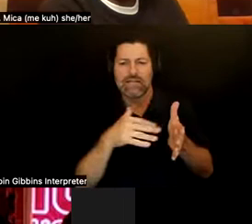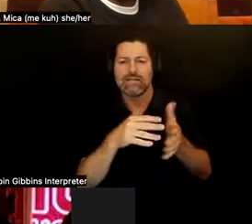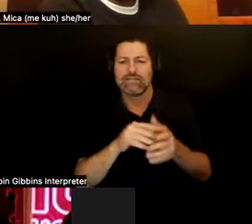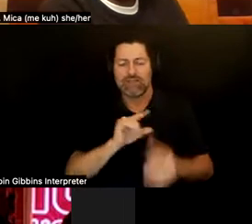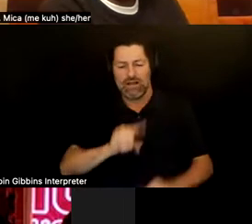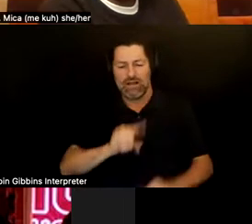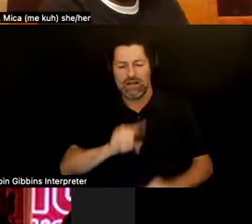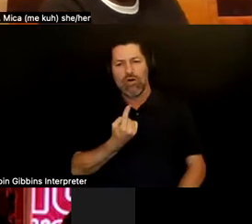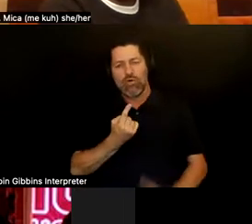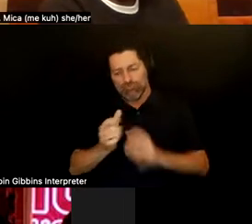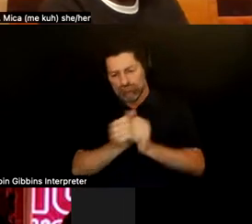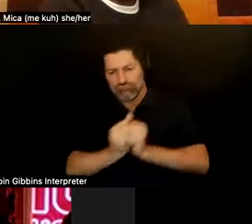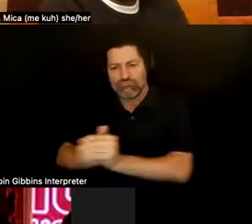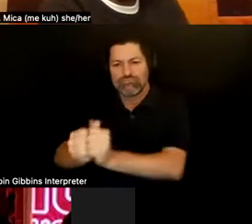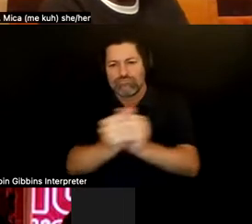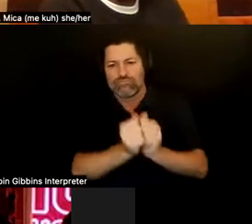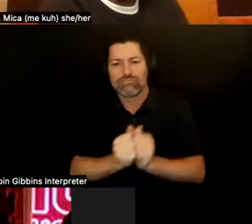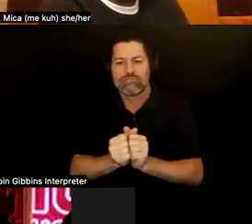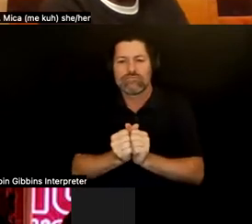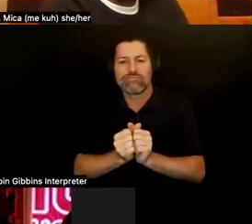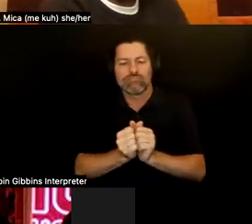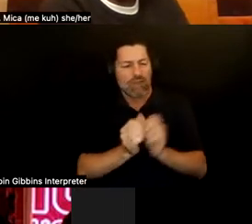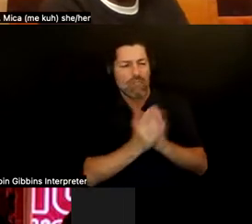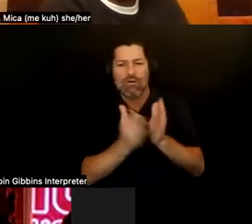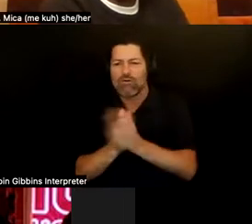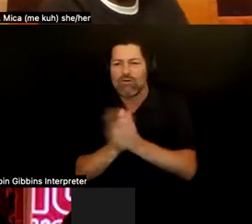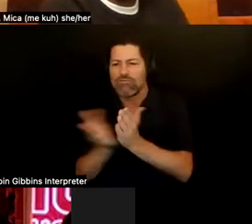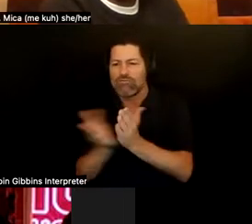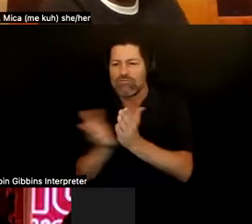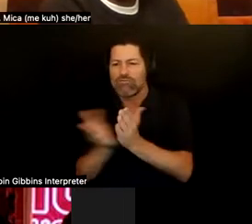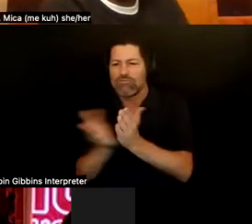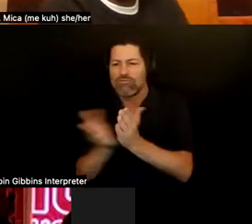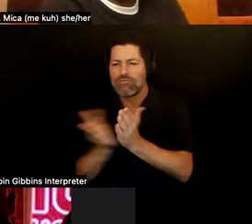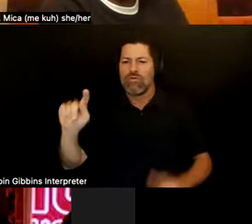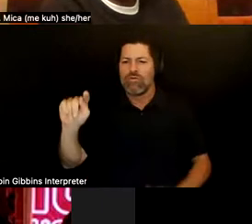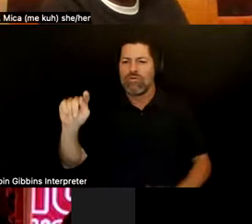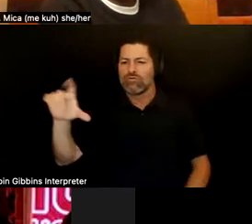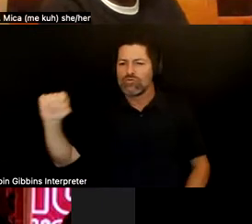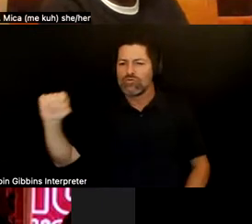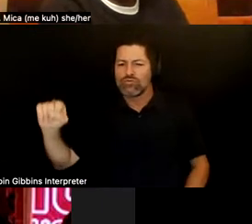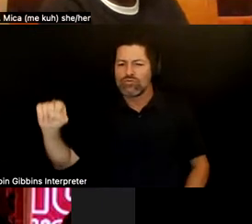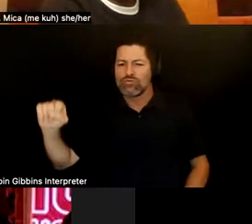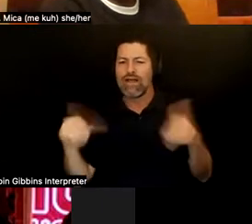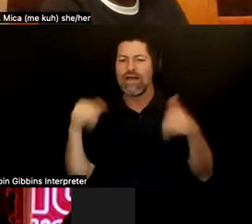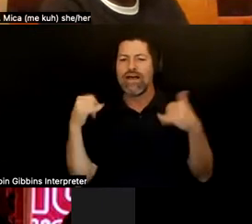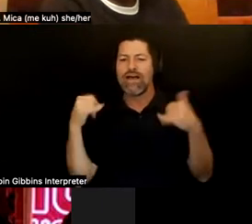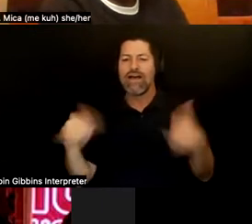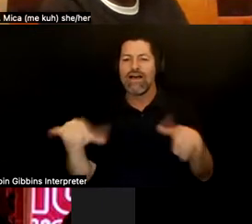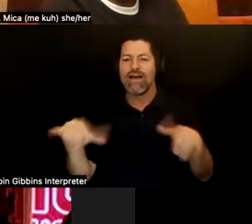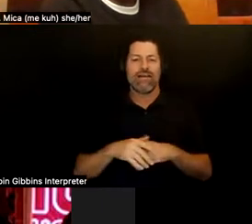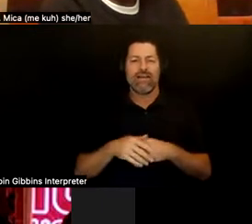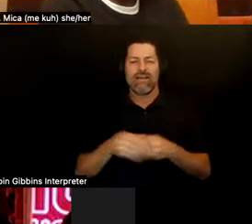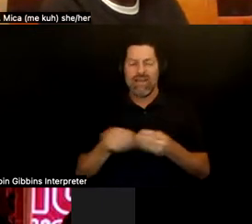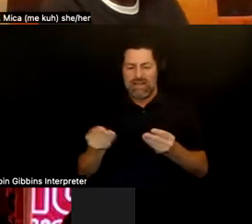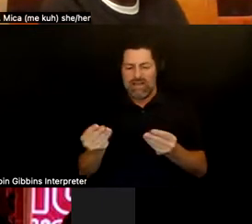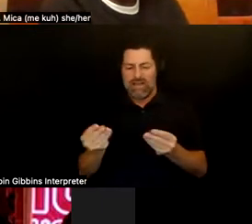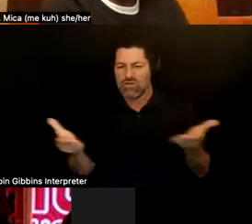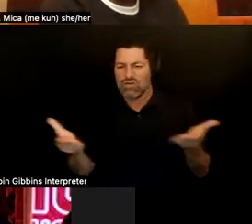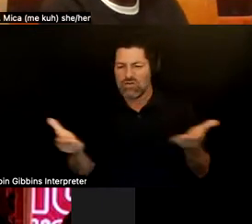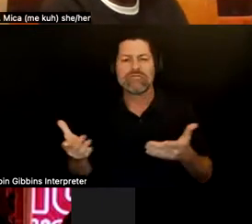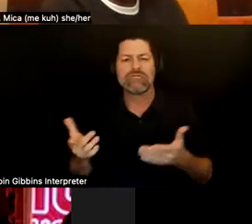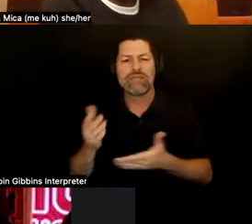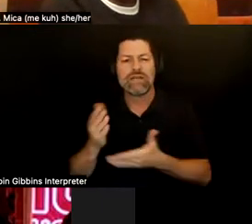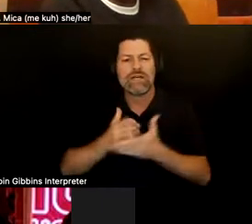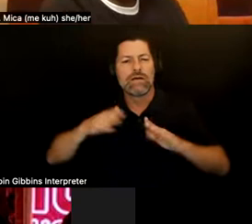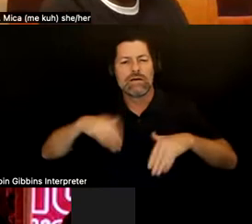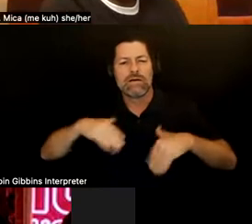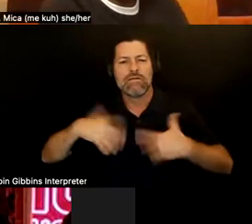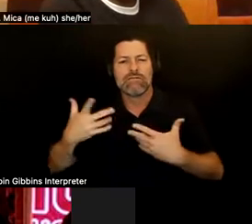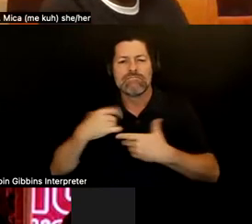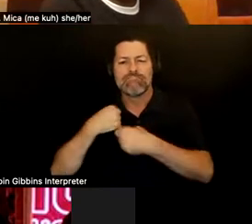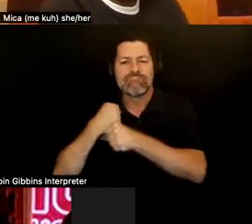and in groups, to our books and tools, to toys, to materials, raw and fine, to work,